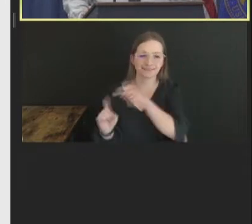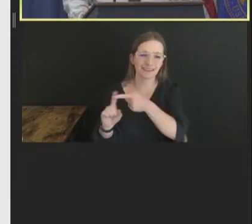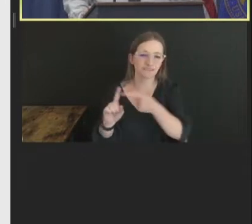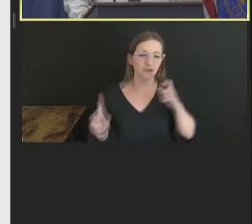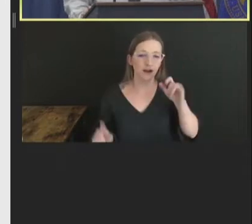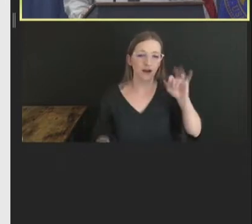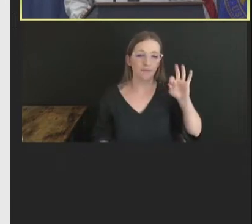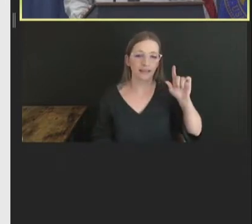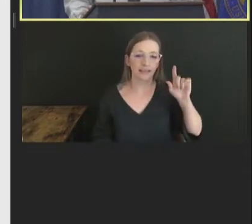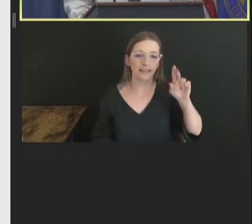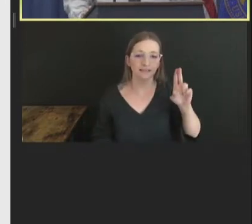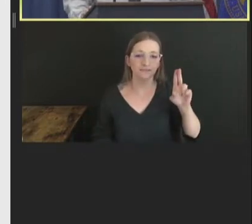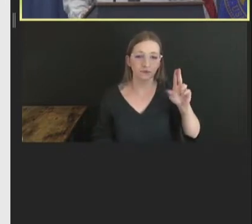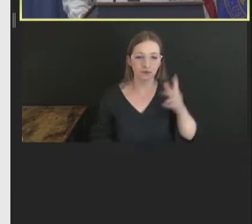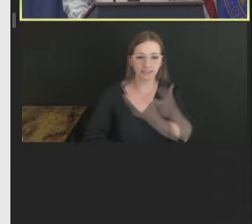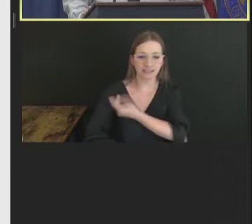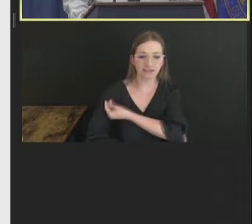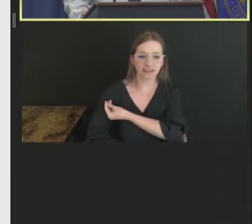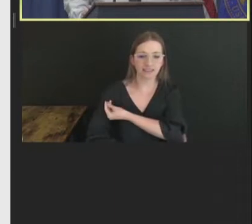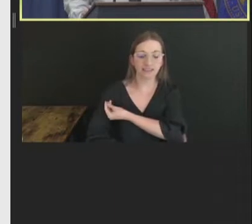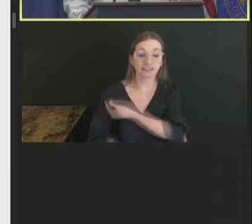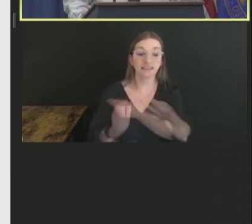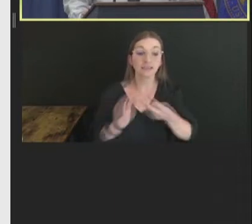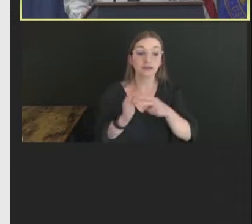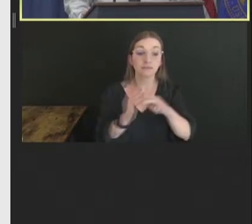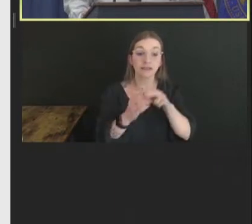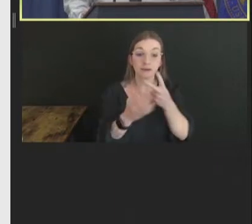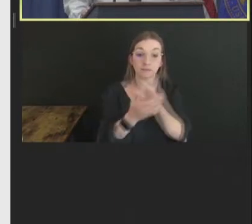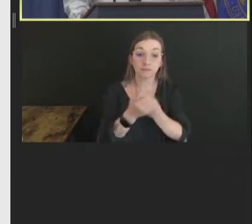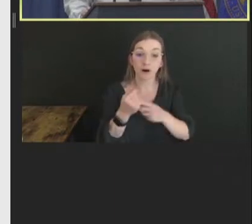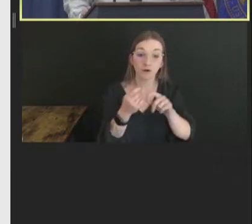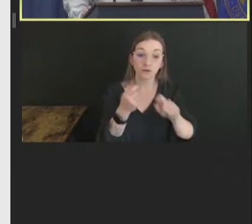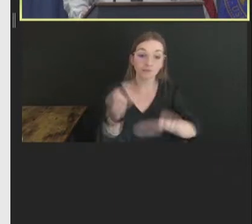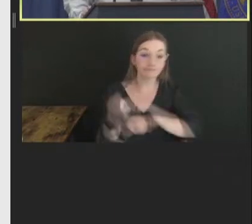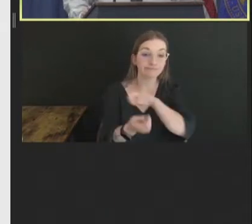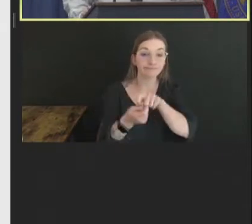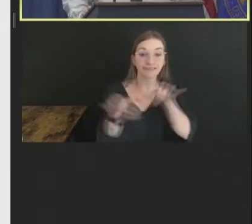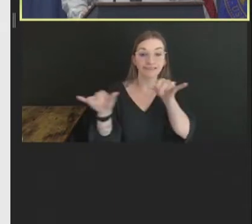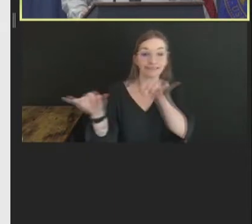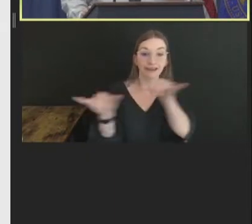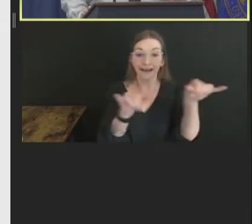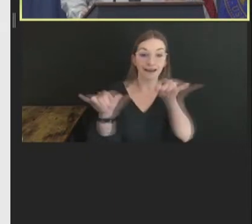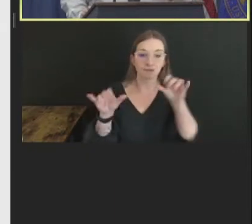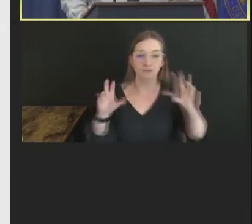trying to say that both of these are completely identical to each other, but we've learned a lot